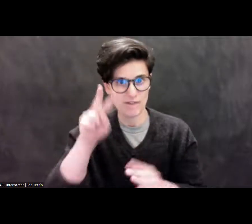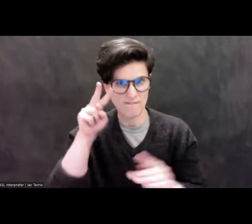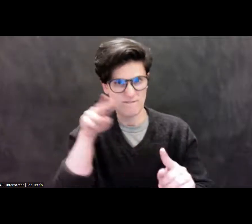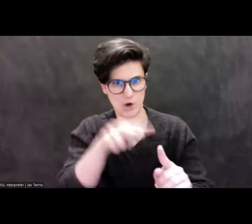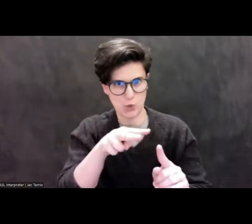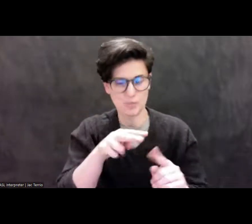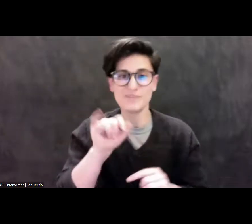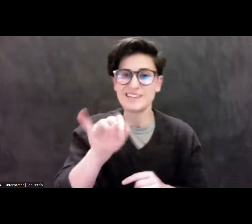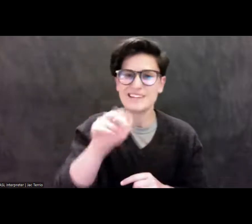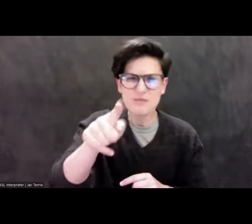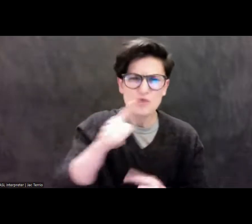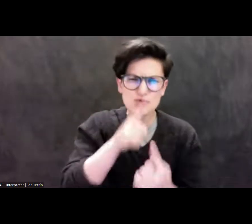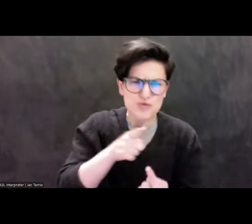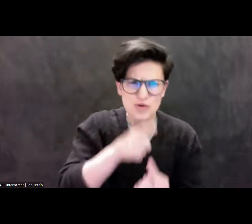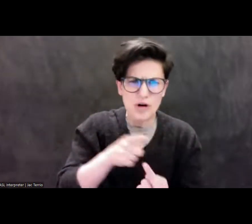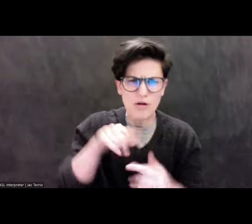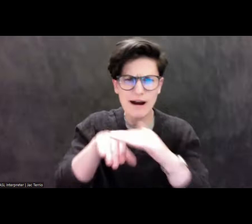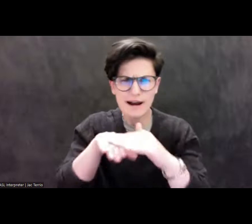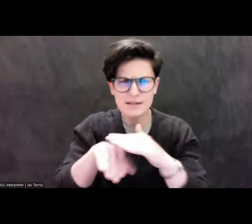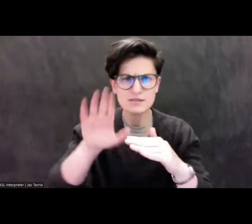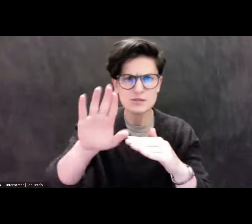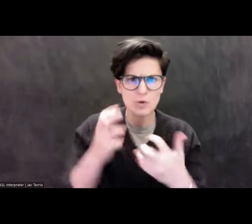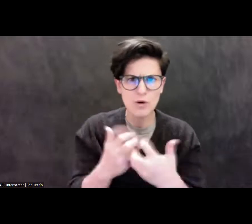a note in the chat, and we will respond as soon as possible.